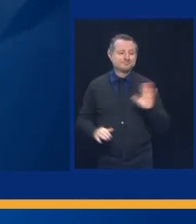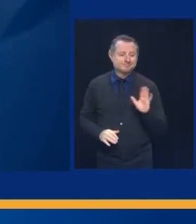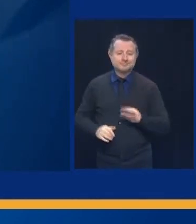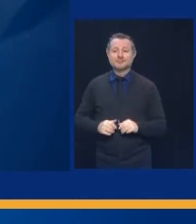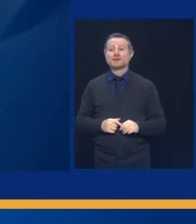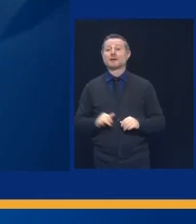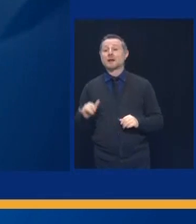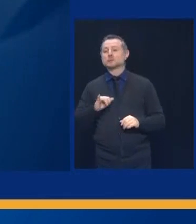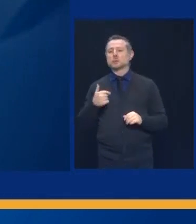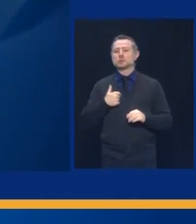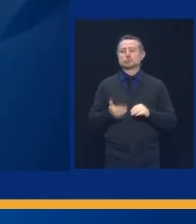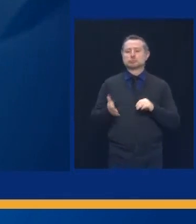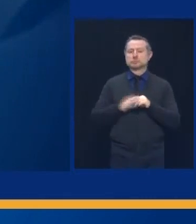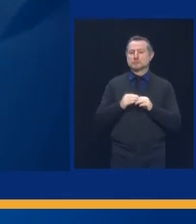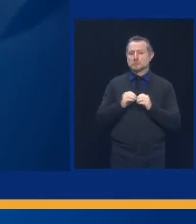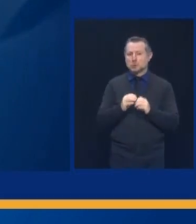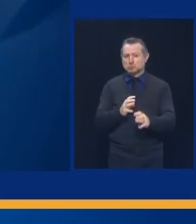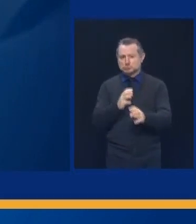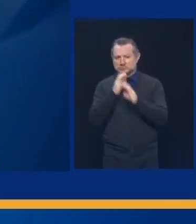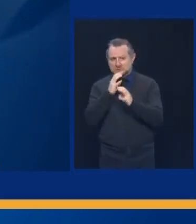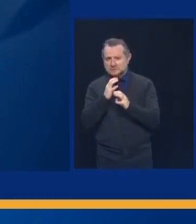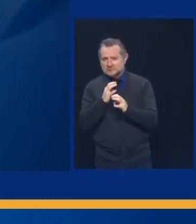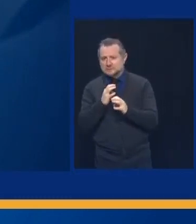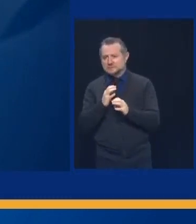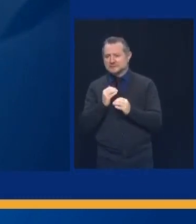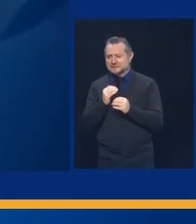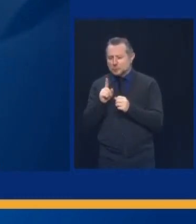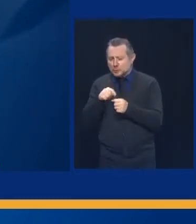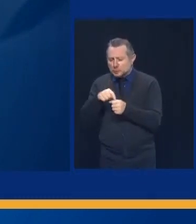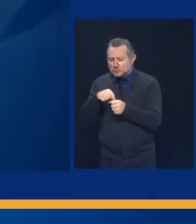STOPPING THE SPREAD BEFORE THE SPREAD GETS TOO LARGE, AND IF